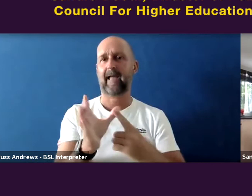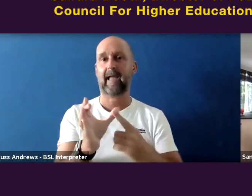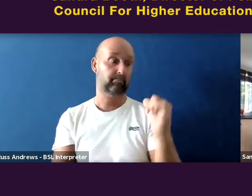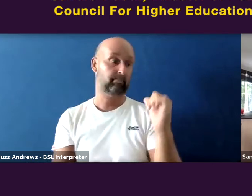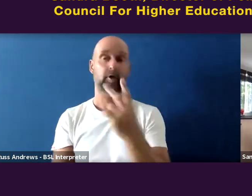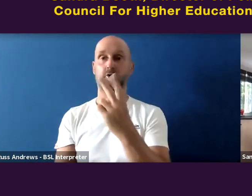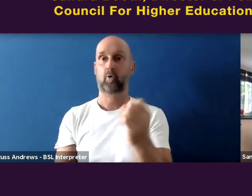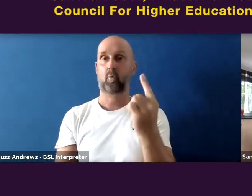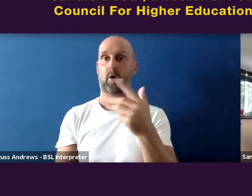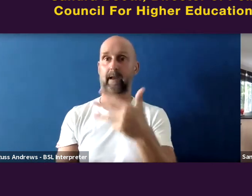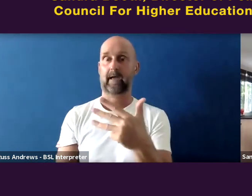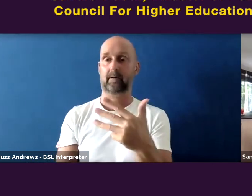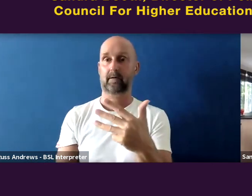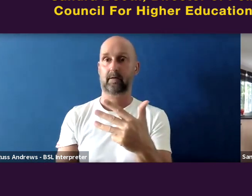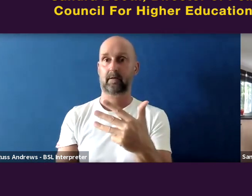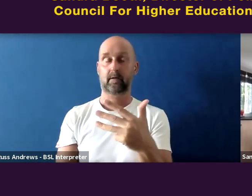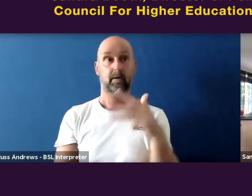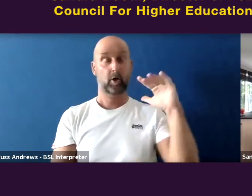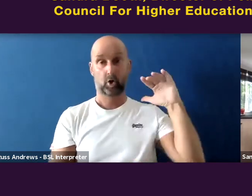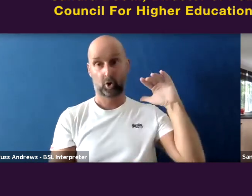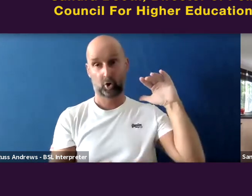that's a greater contribution than the aerospace,